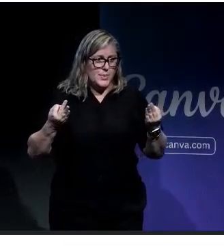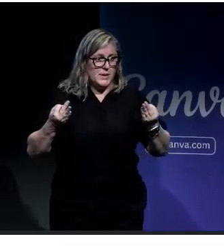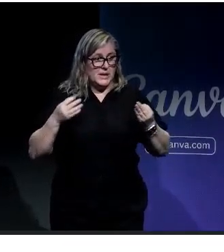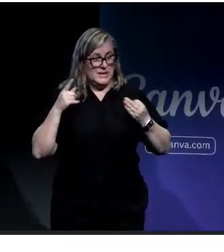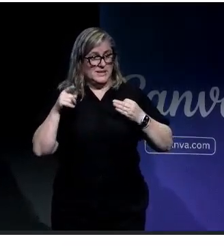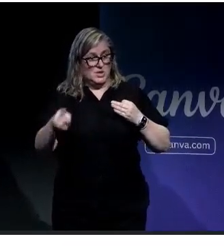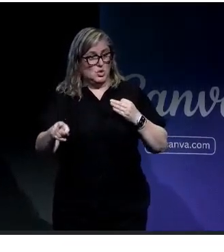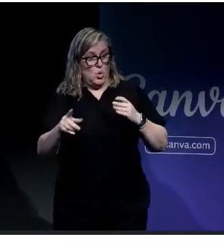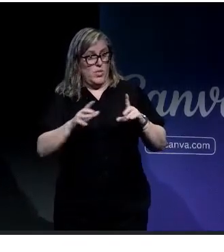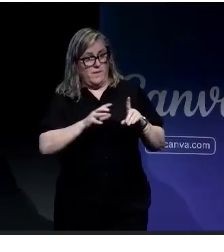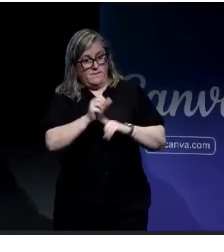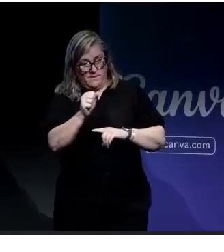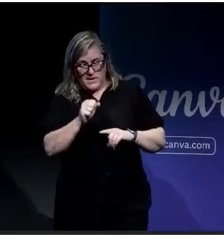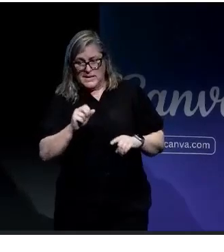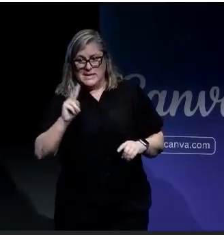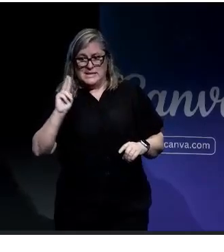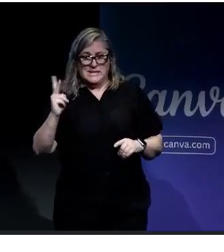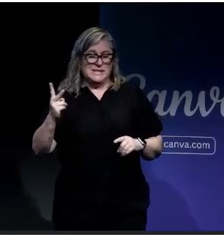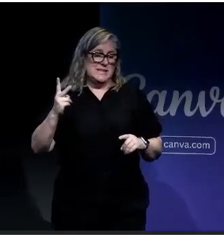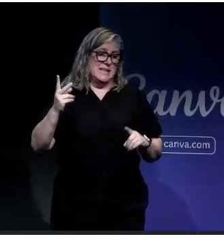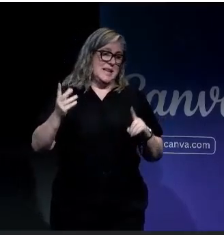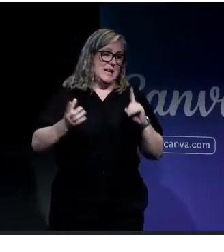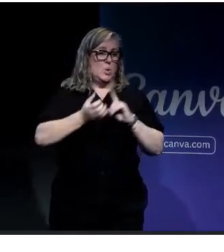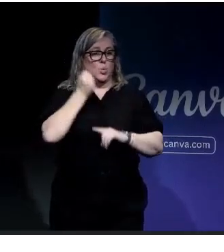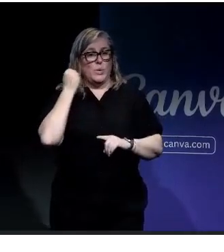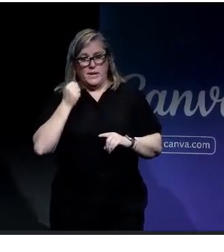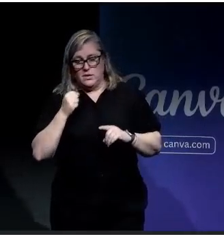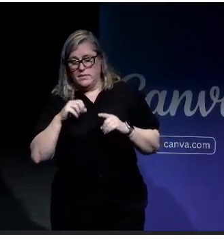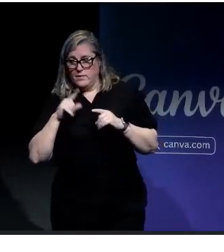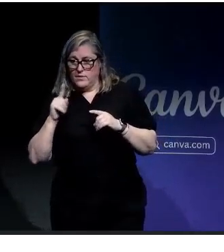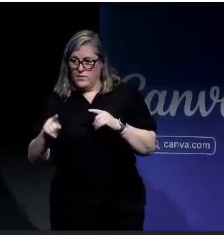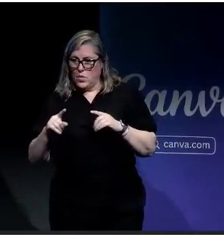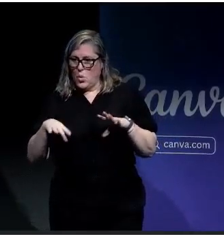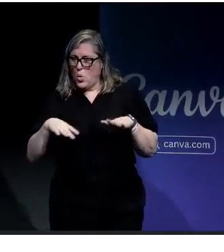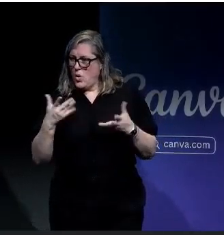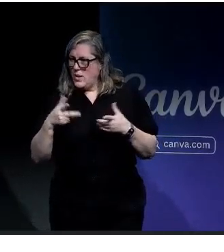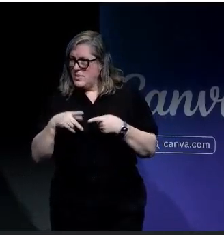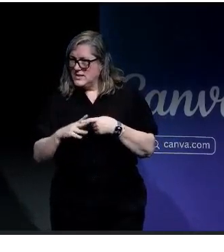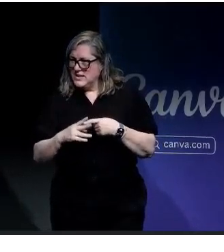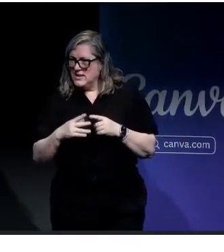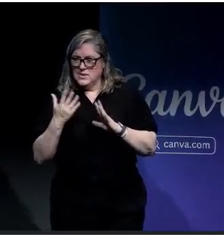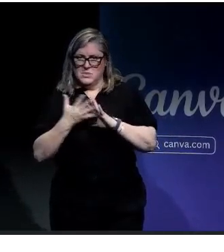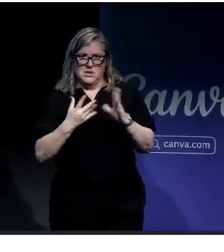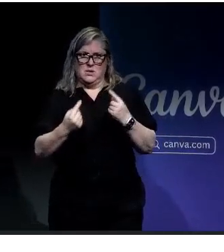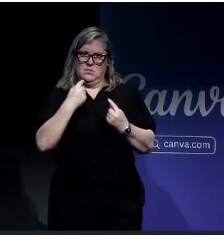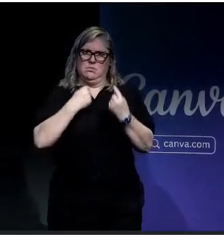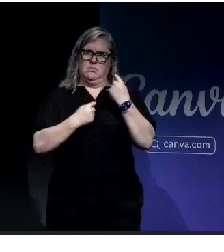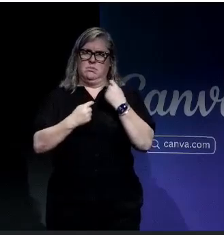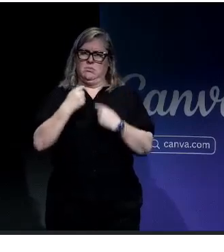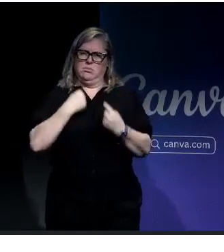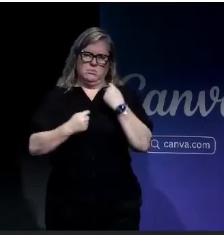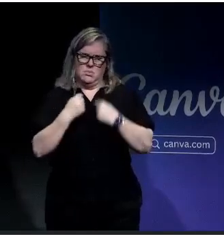So that's the second wind for the automated tools. Sounds like they come in for us when I put it like that. Um, hopefully not.